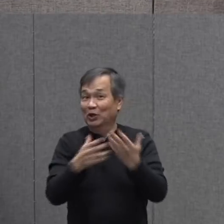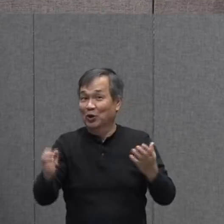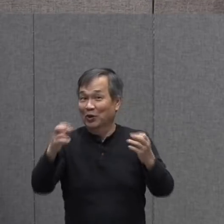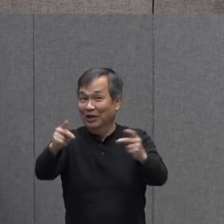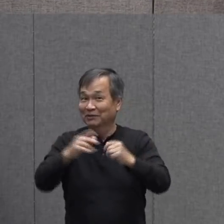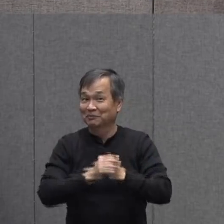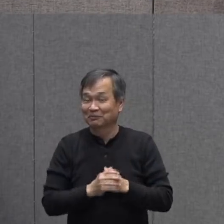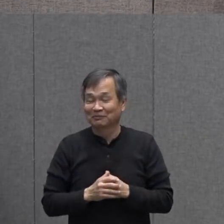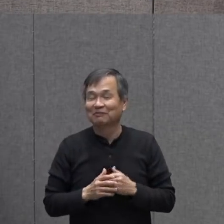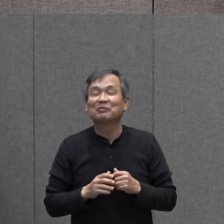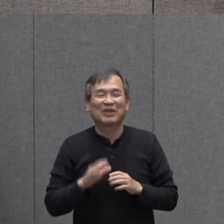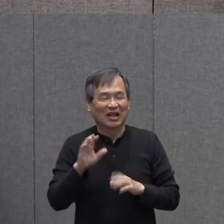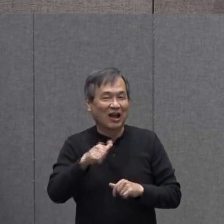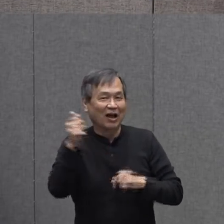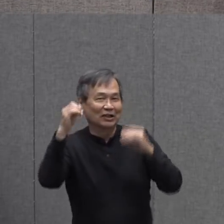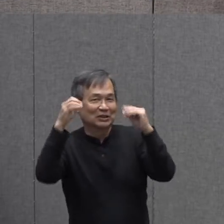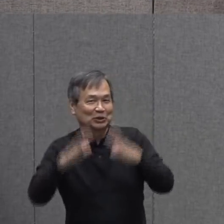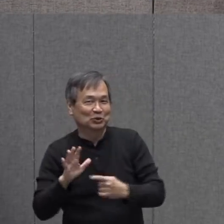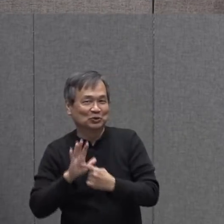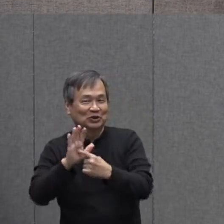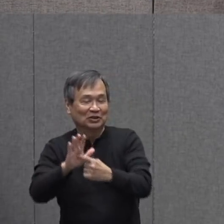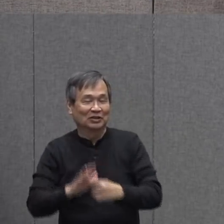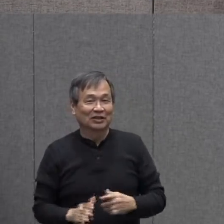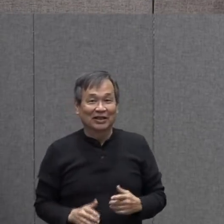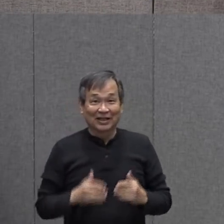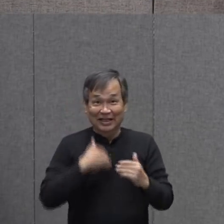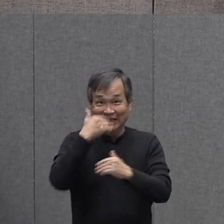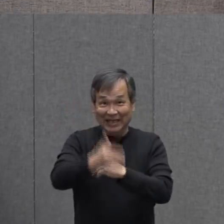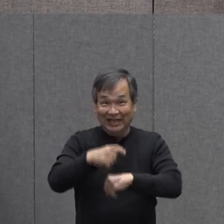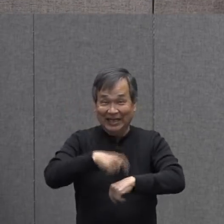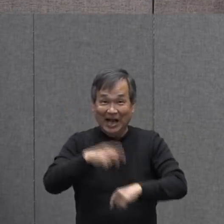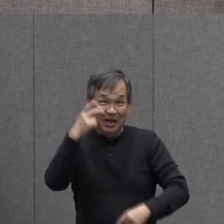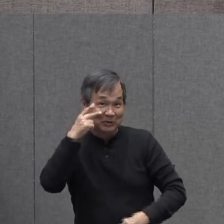So, until next time, I hope you have a great day. Bye.